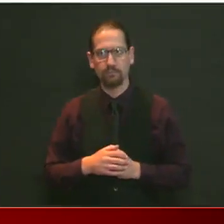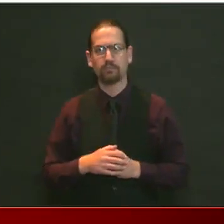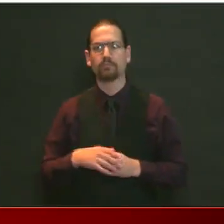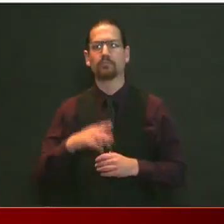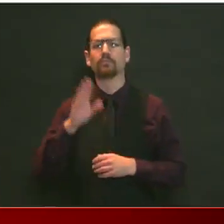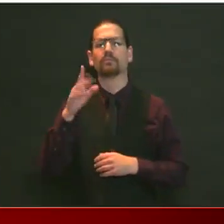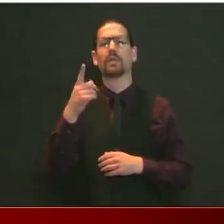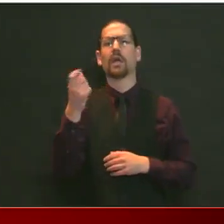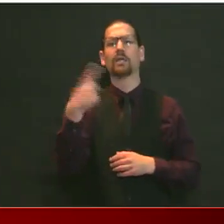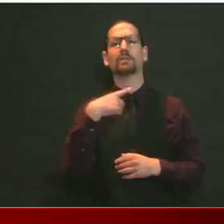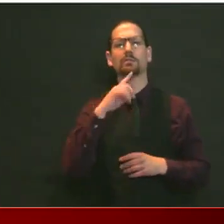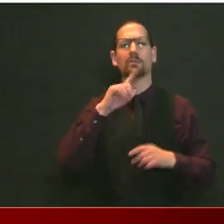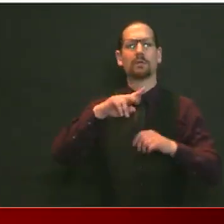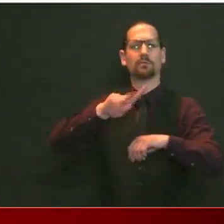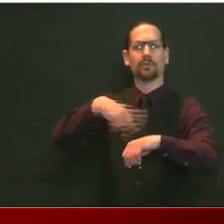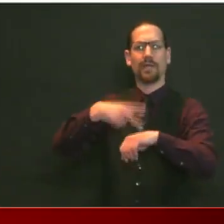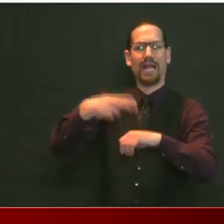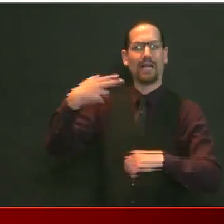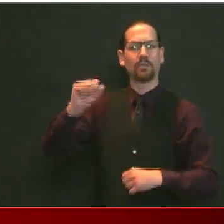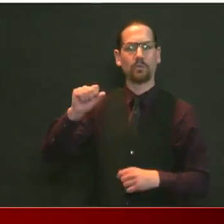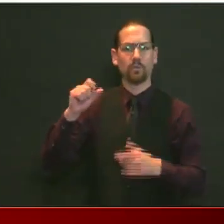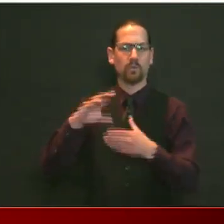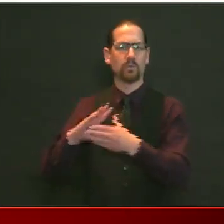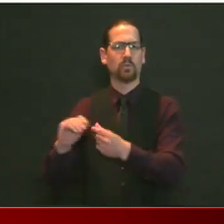IN TALKING TO SOME OF THE LOCAL PRINCIPALS OF HIGH